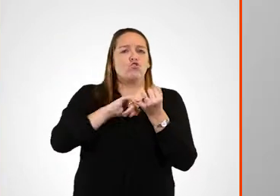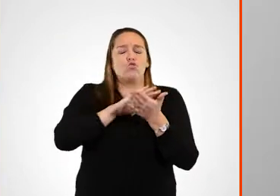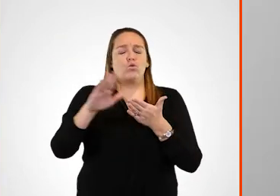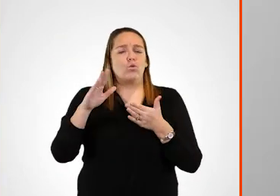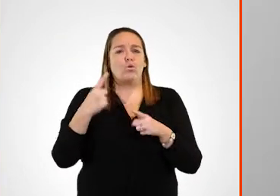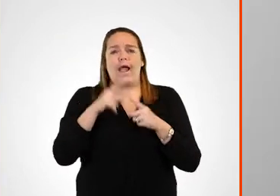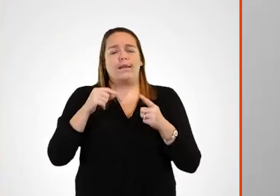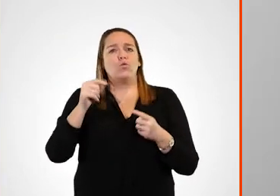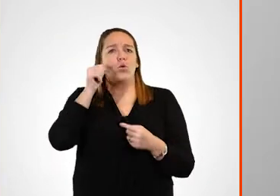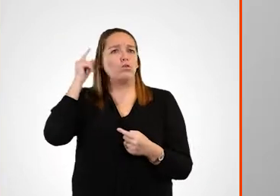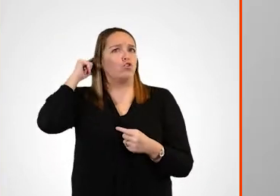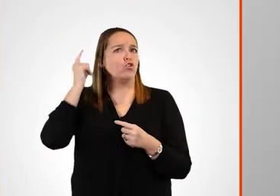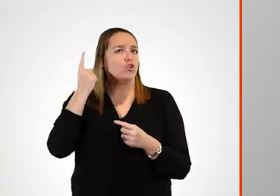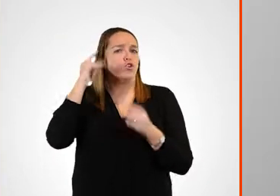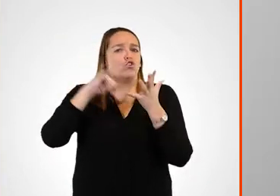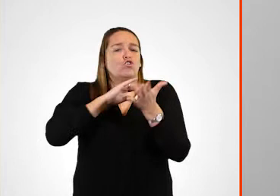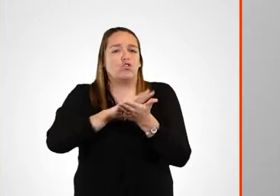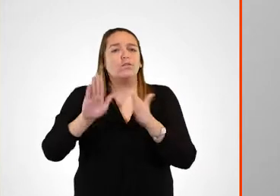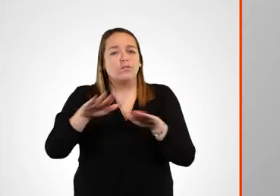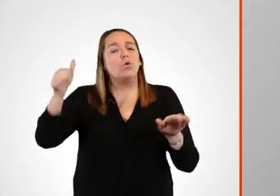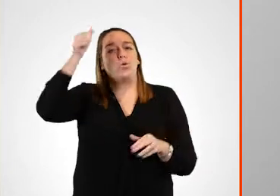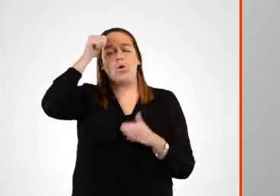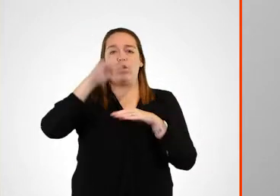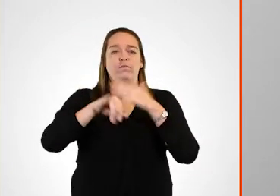and so kids are very aware of "sh".